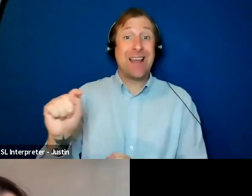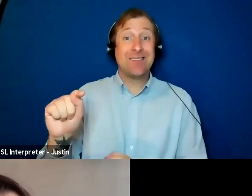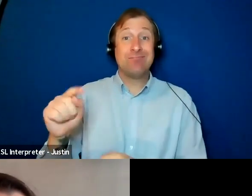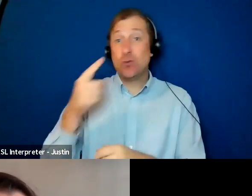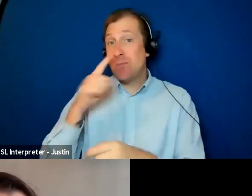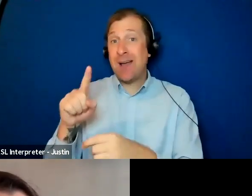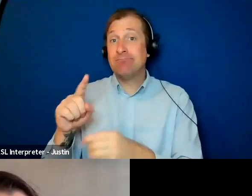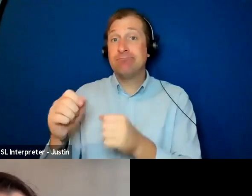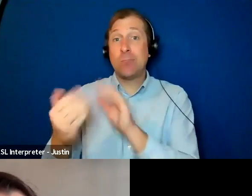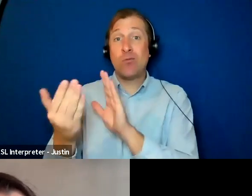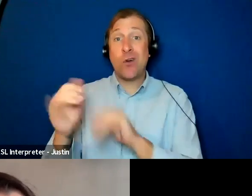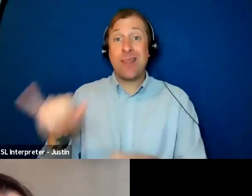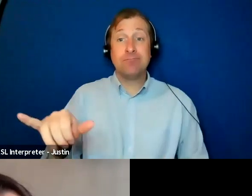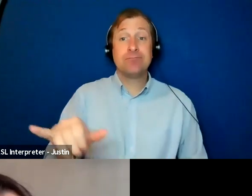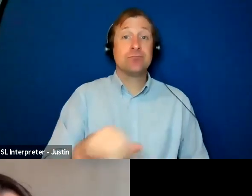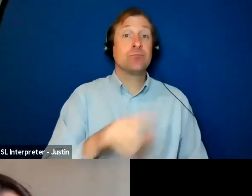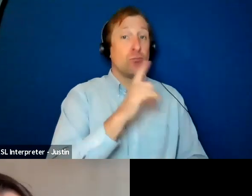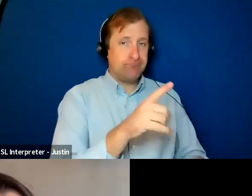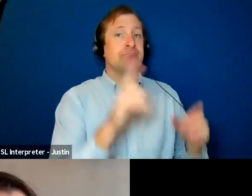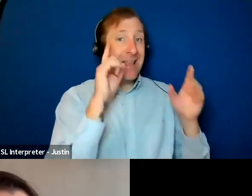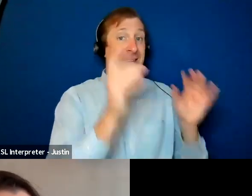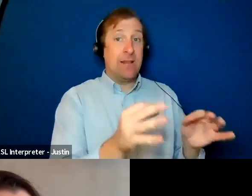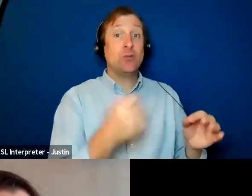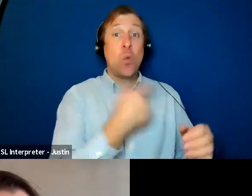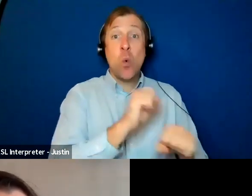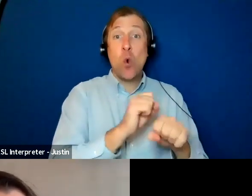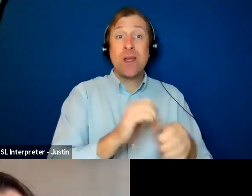Absolutely, actually this is something that we're, again, working in combination with the other unions on.